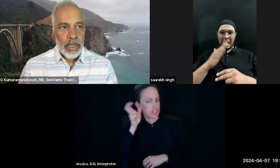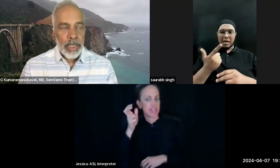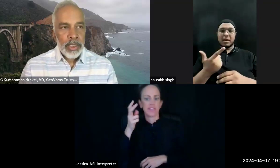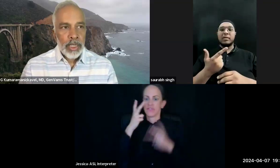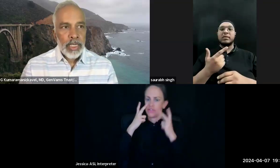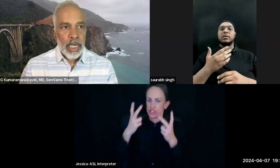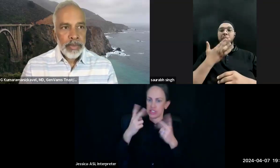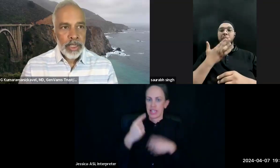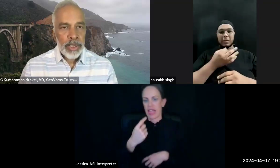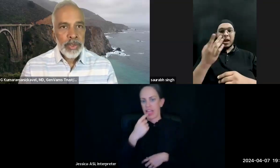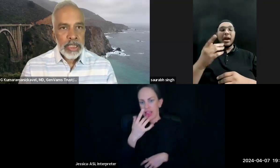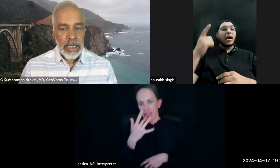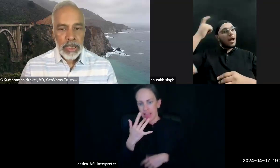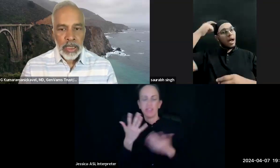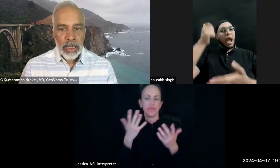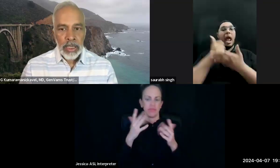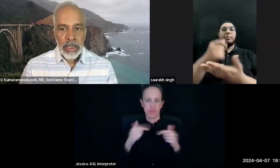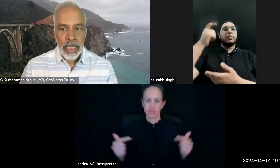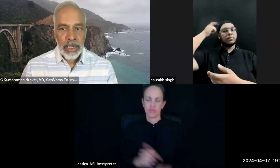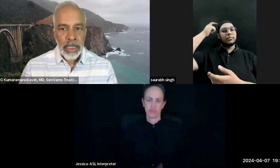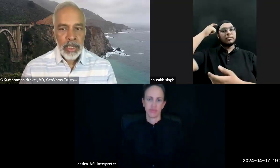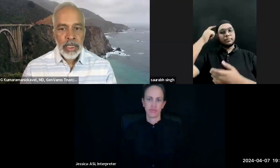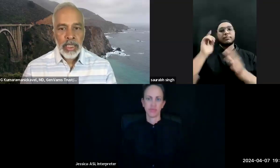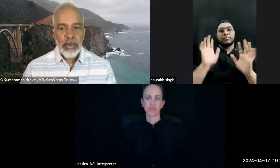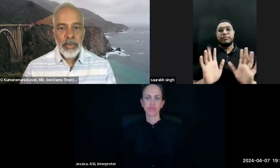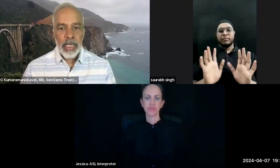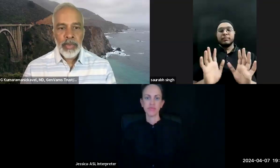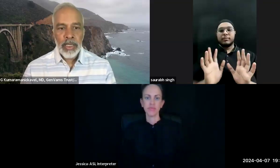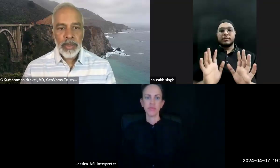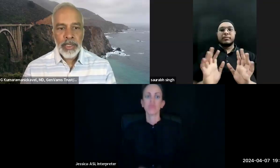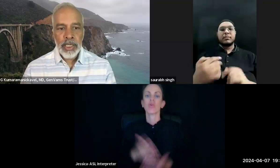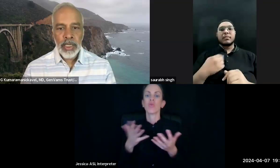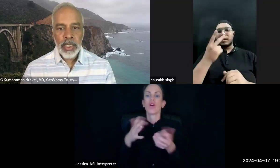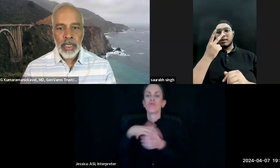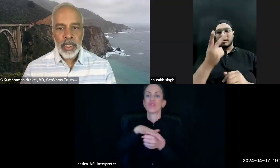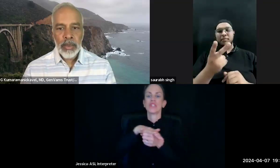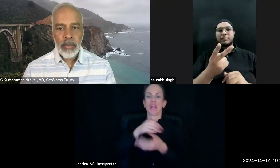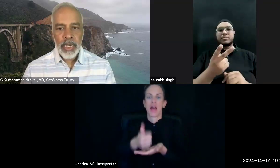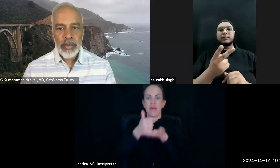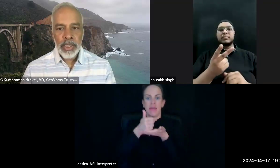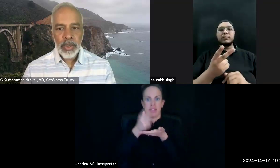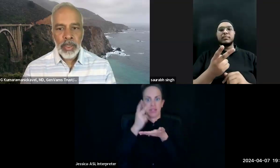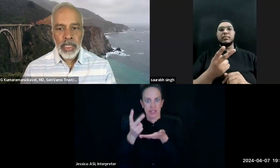the region that helps us to see is actually the back part of the brain which is called as